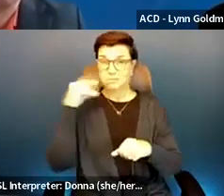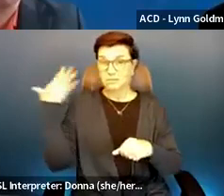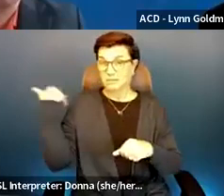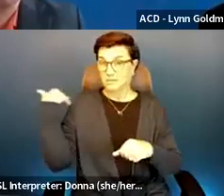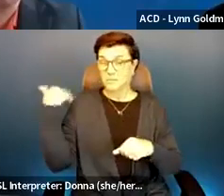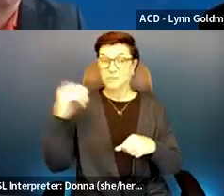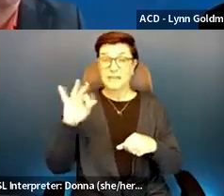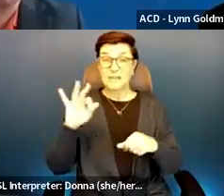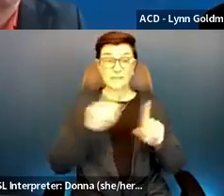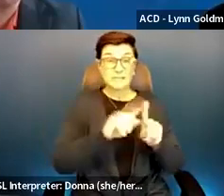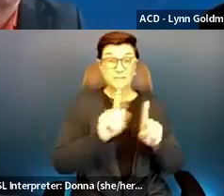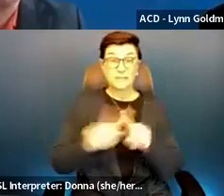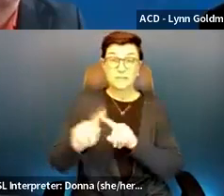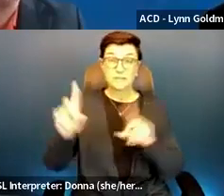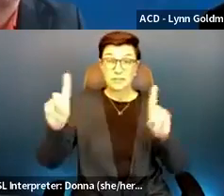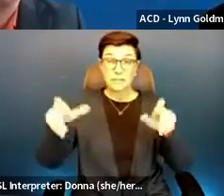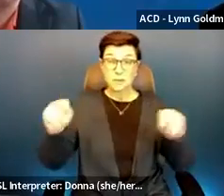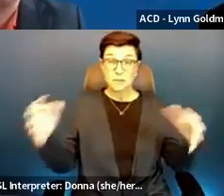there has been -- people are motivated.